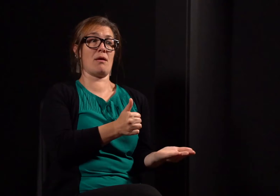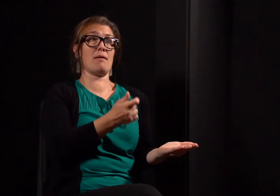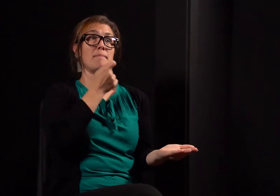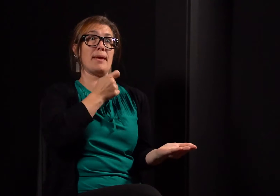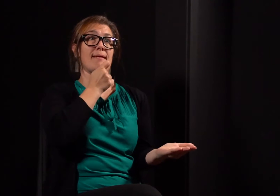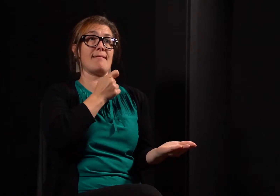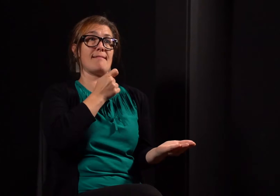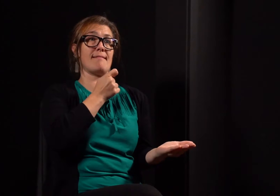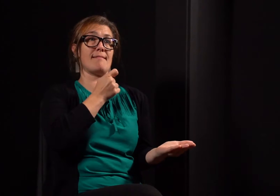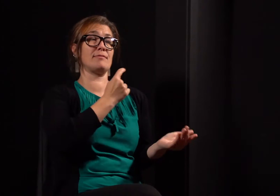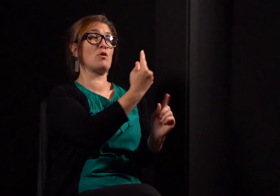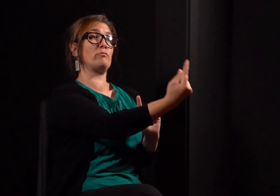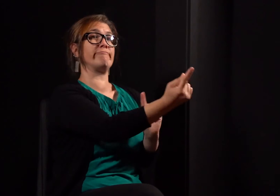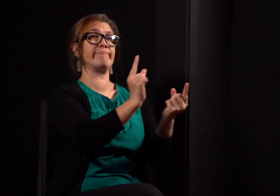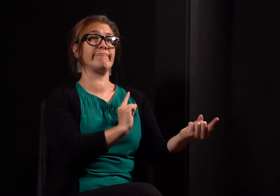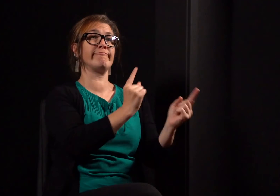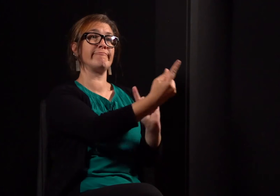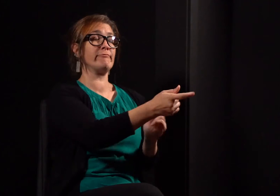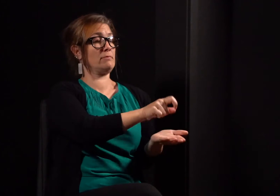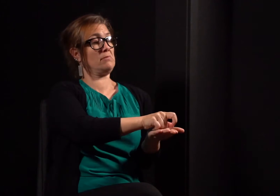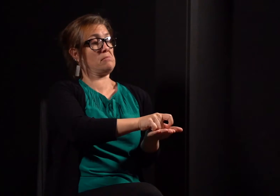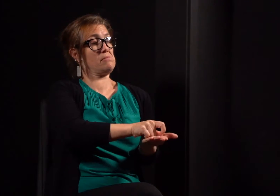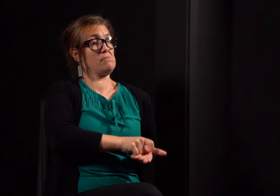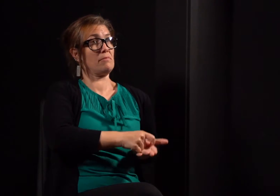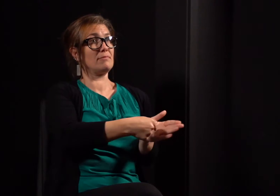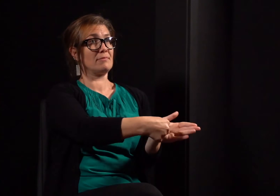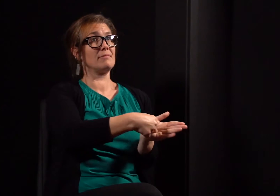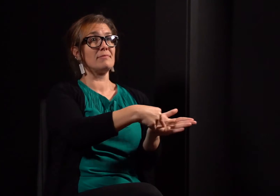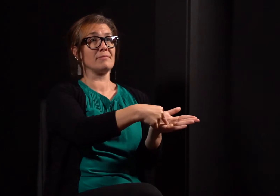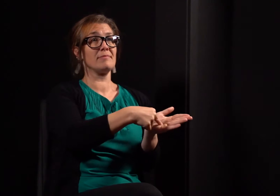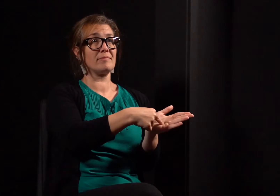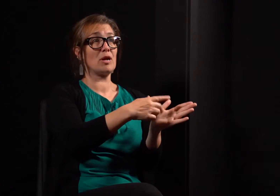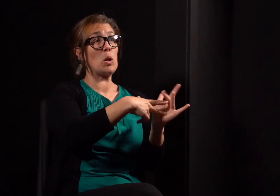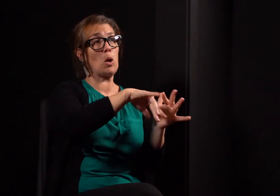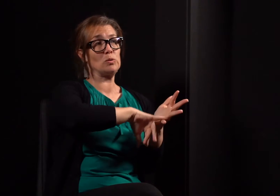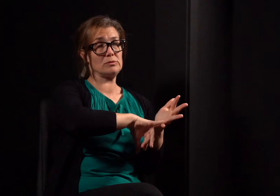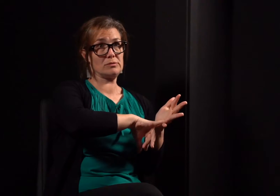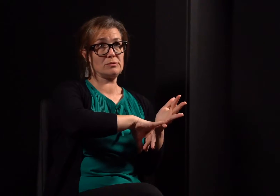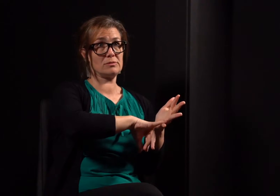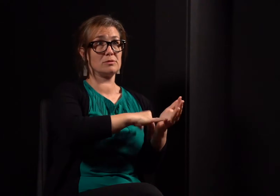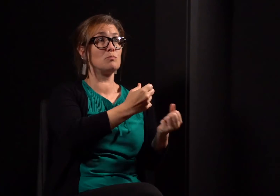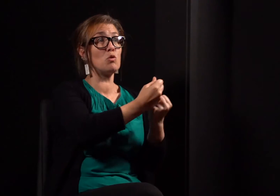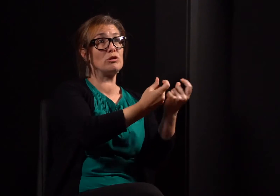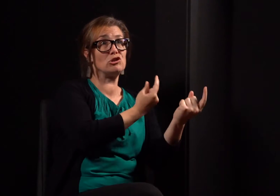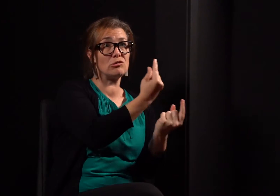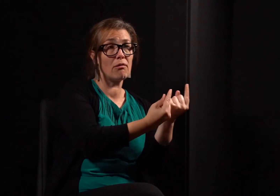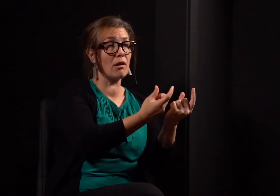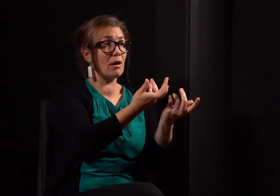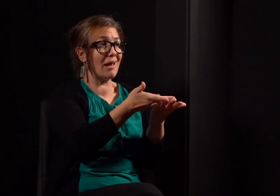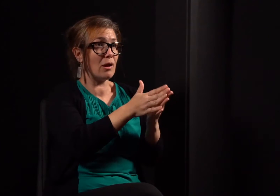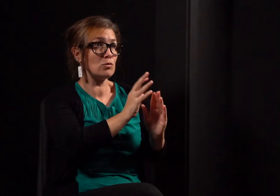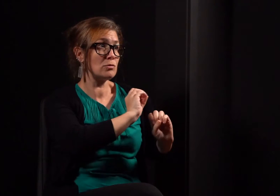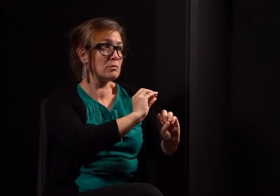to write down with my tandem, different notes. We can support each other through that, feedback through the job.